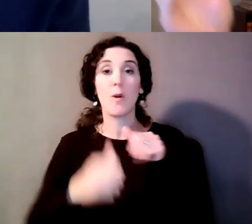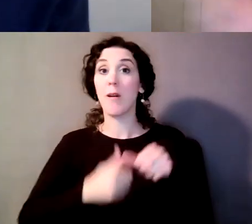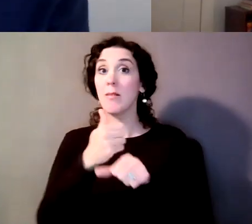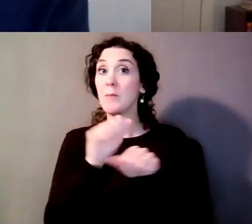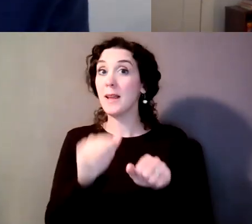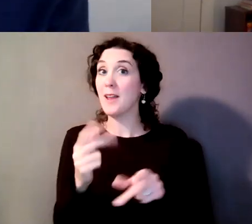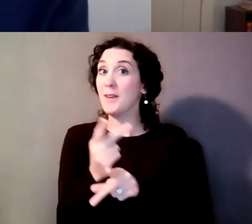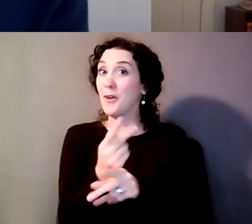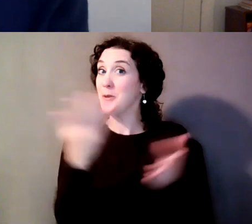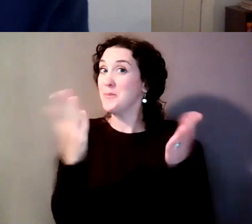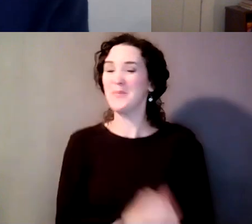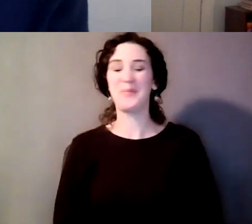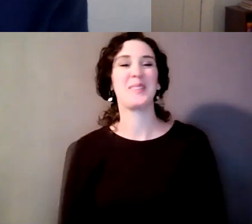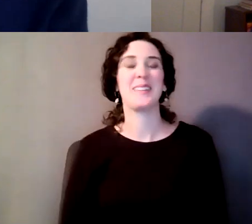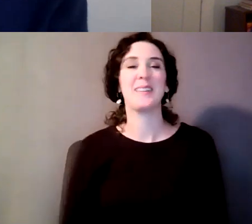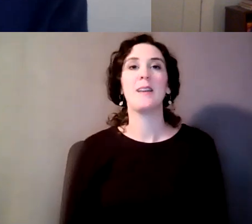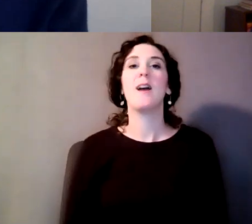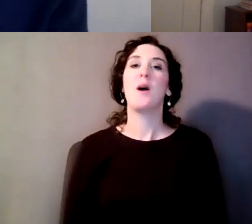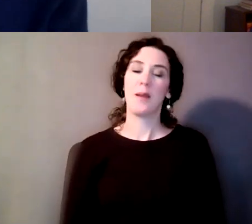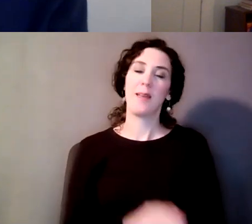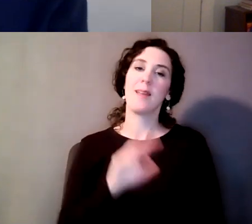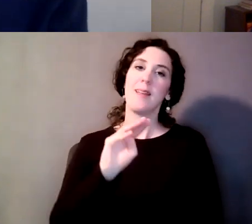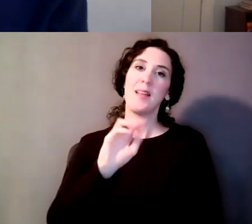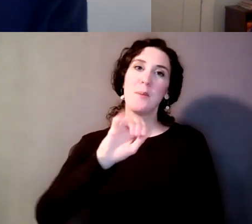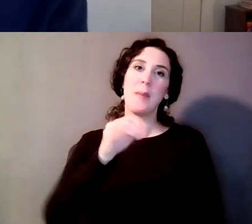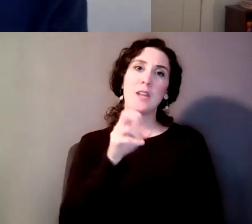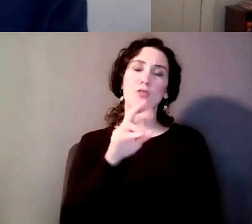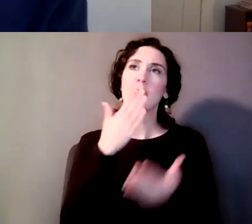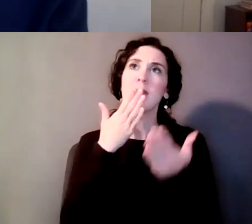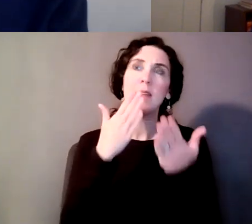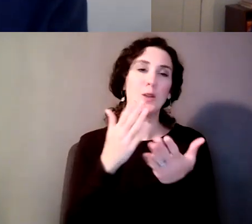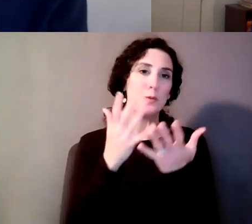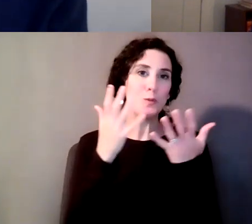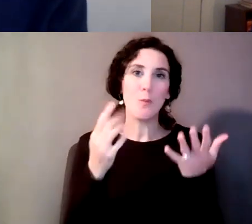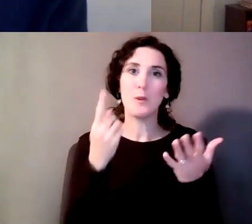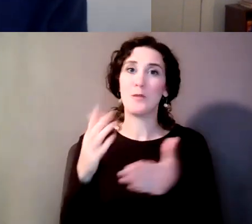If anyone can. Major, thank you so much for sharing your expertise with our alumni and